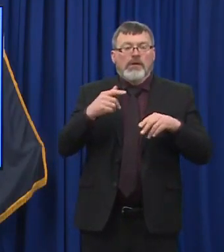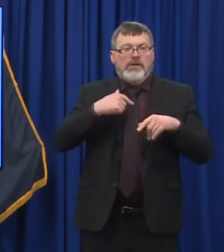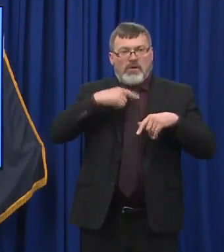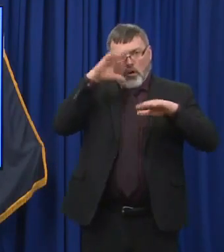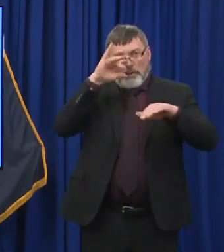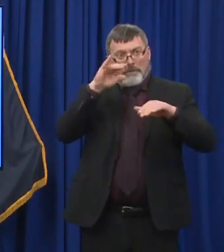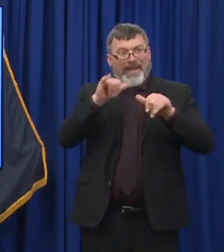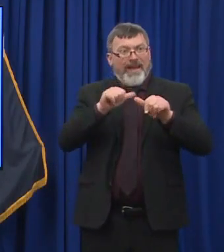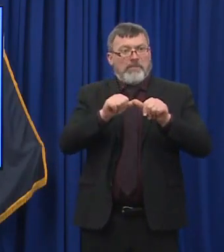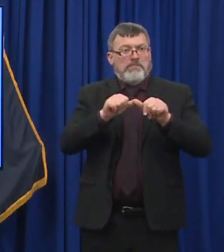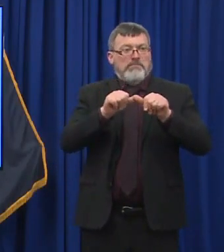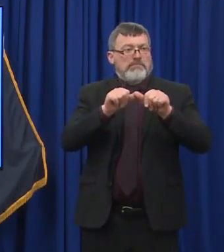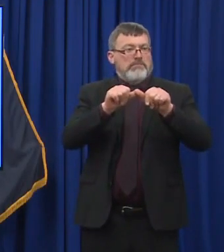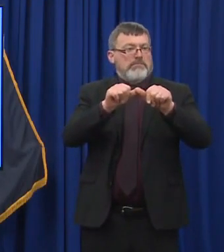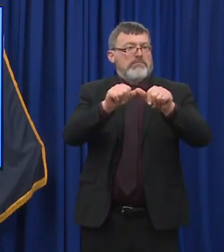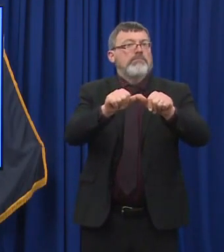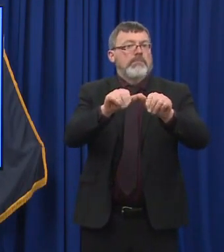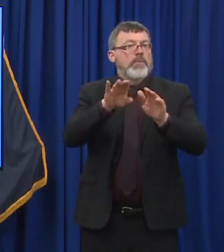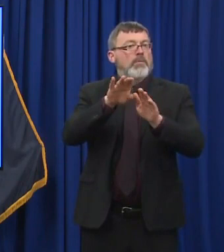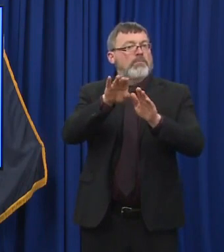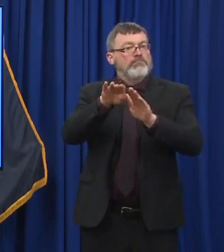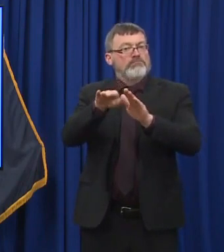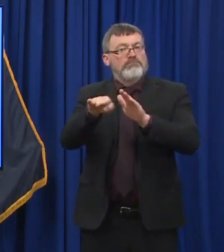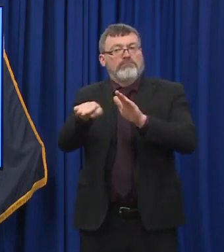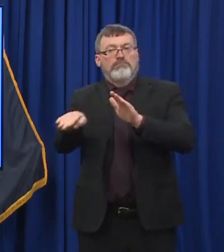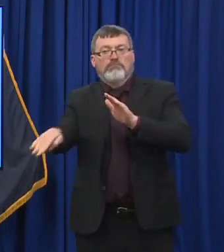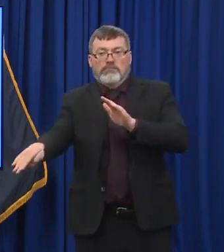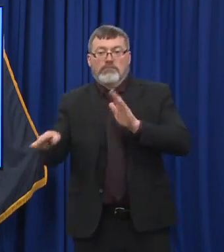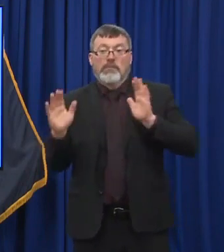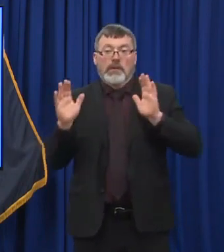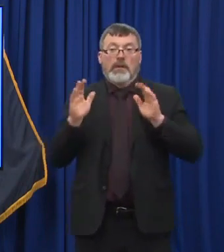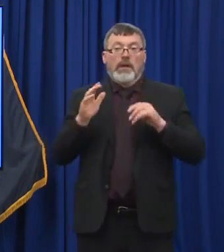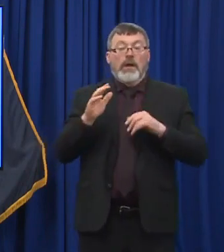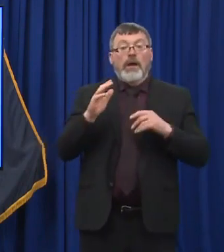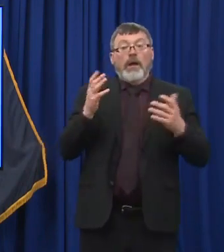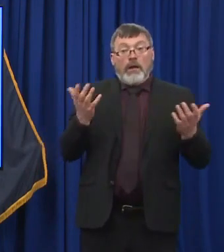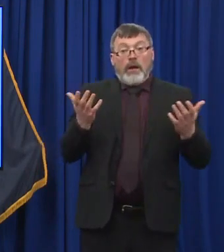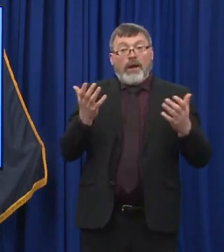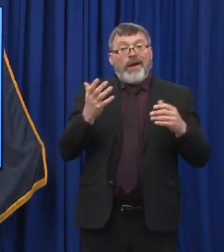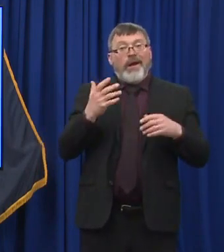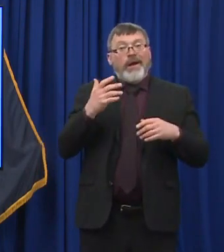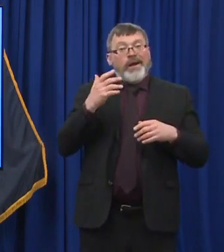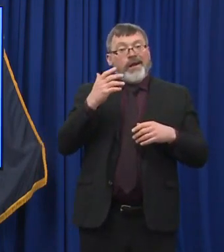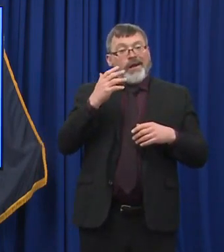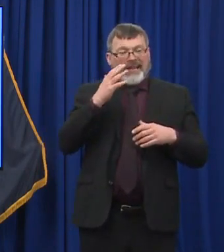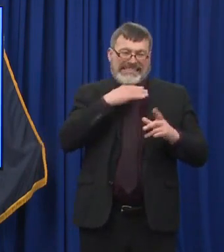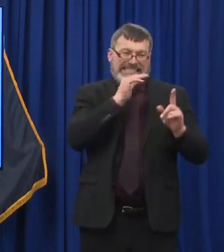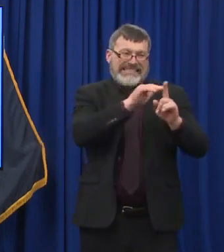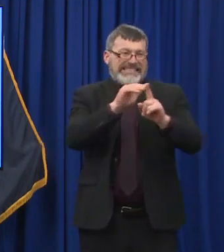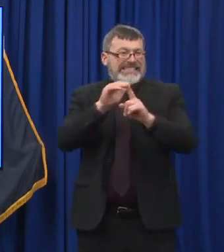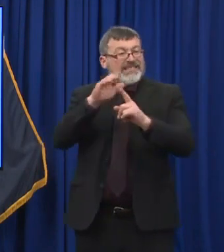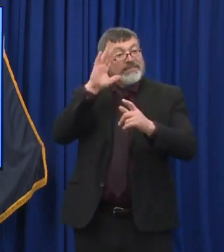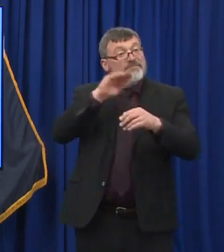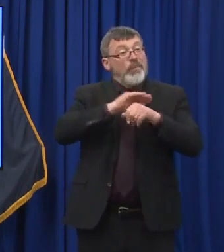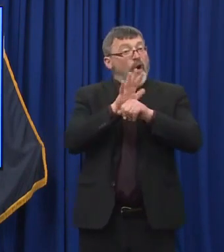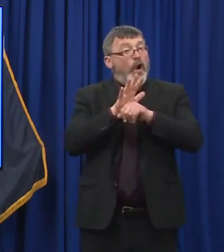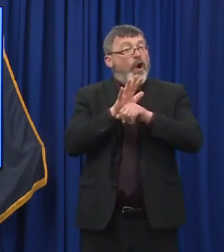NEWS RAW/ THURSDAY / SUNUNU BRIEFING / SUNUNU BRIEFINGó3 (THIS IS THE FIRST 1/3 OF PRESS CONFERENCE) DR. CHAN 6:56 THIS IS A TREND WE HOPE WILL